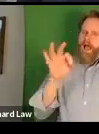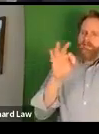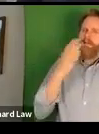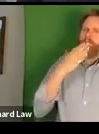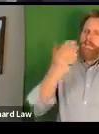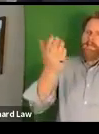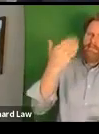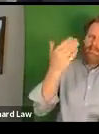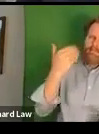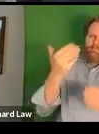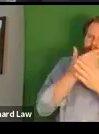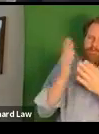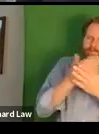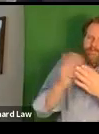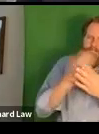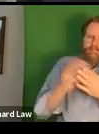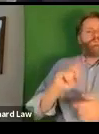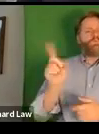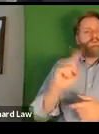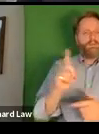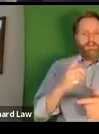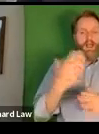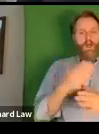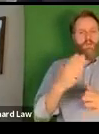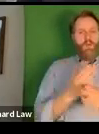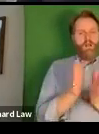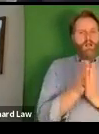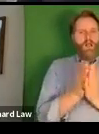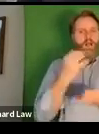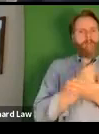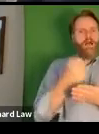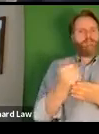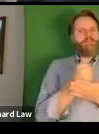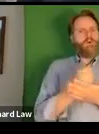Offices on annual leave - one office is forcing that pre-booked annual leave